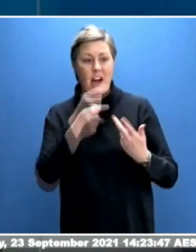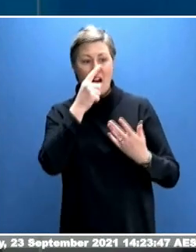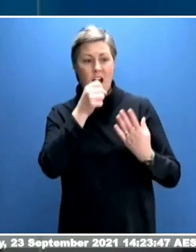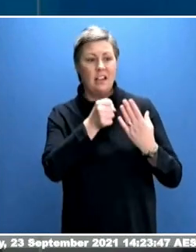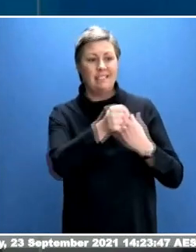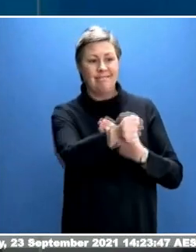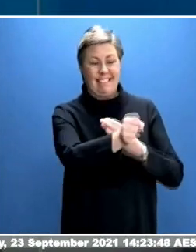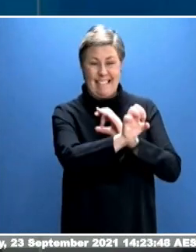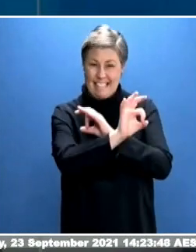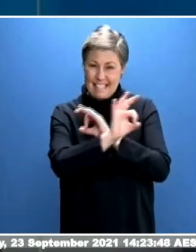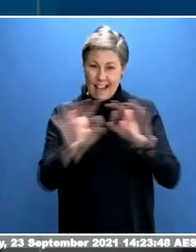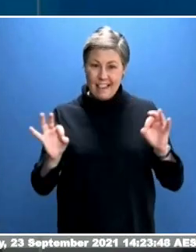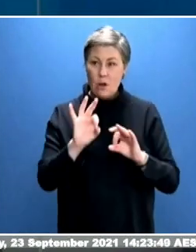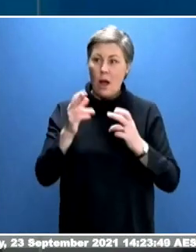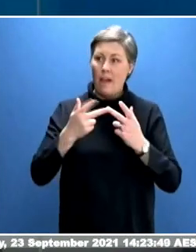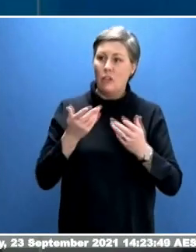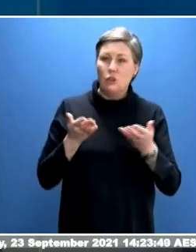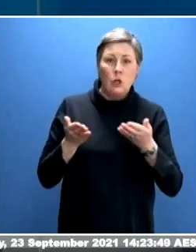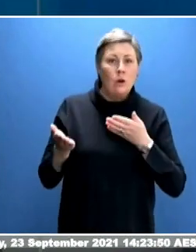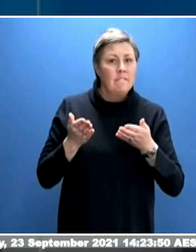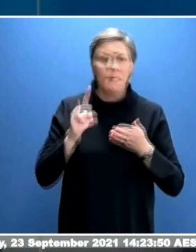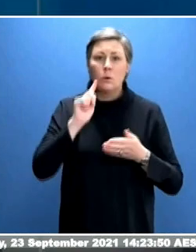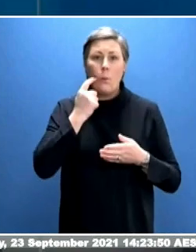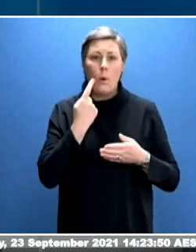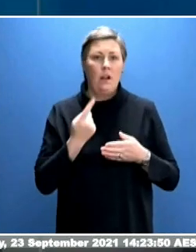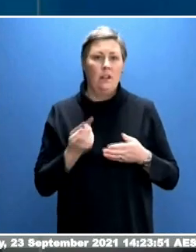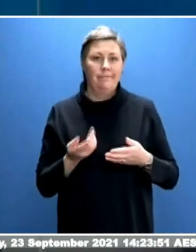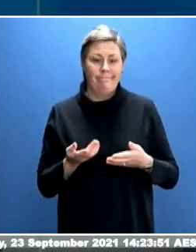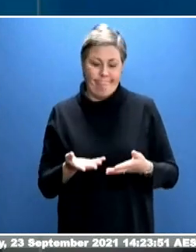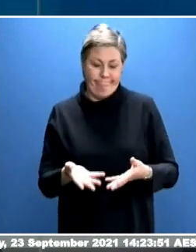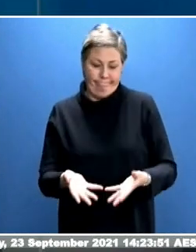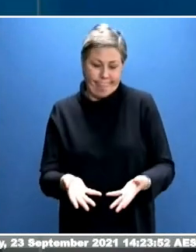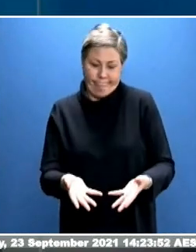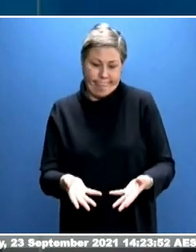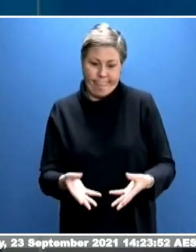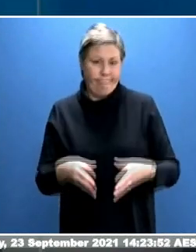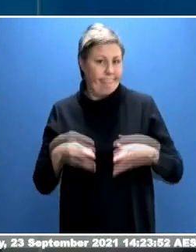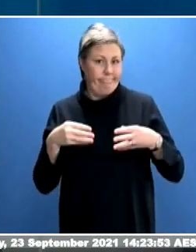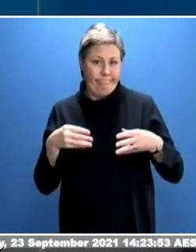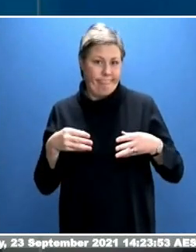providers would provide care for them.